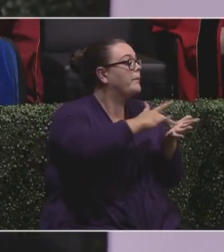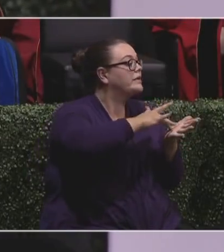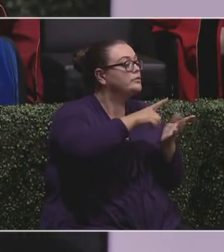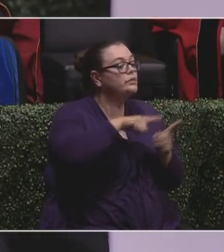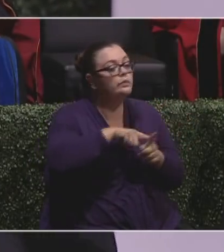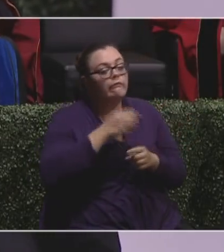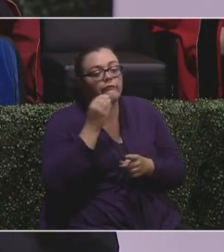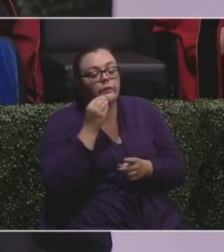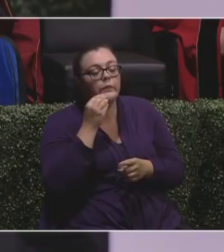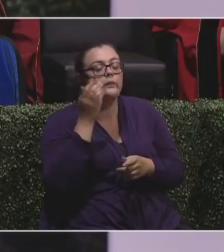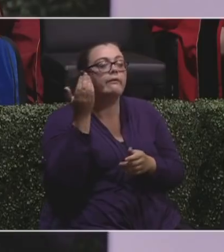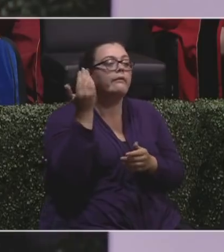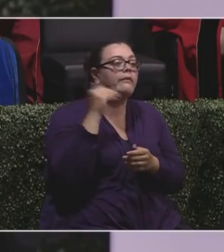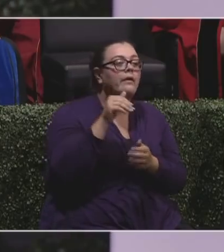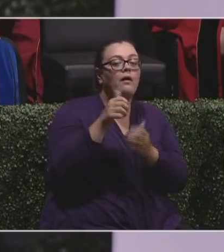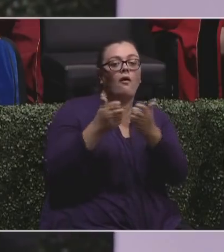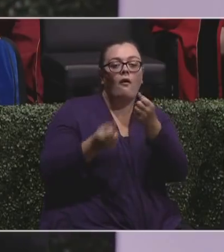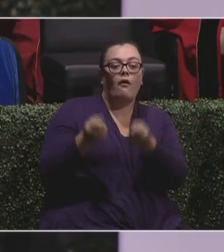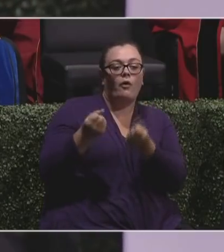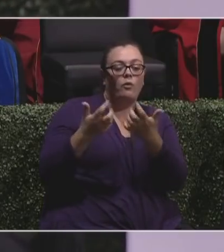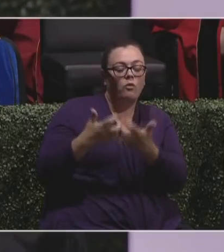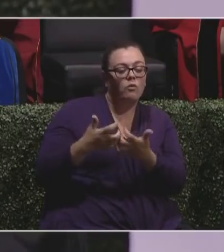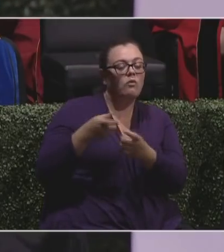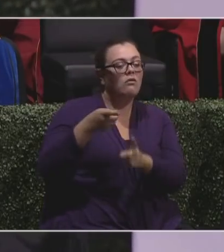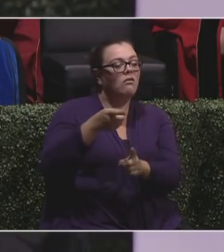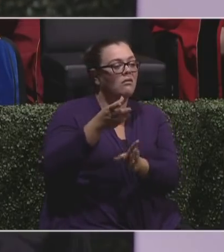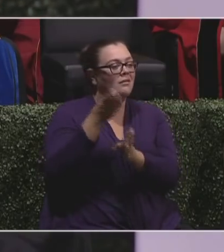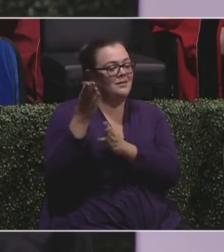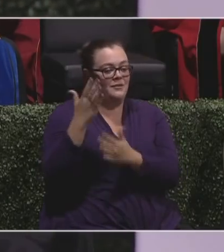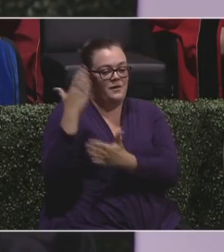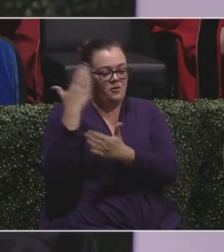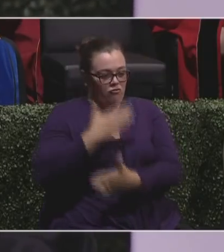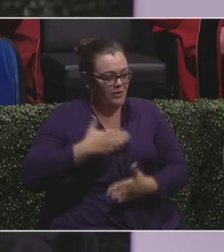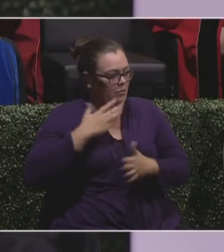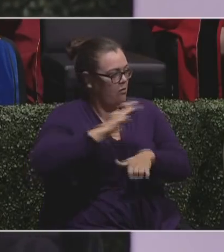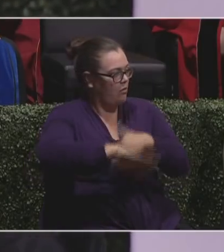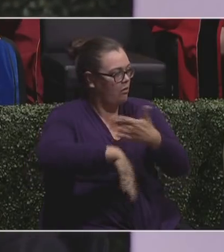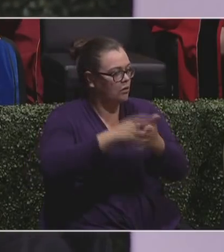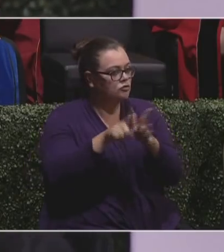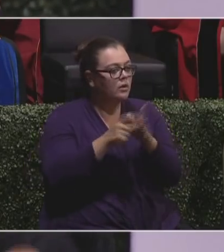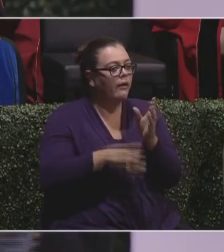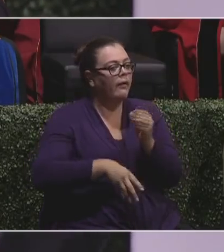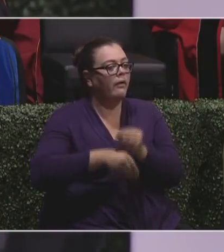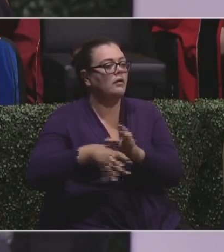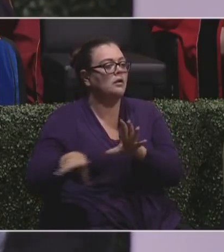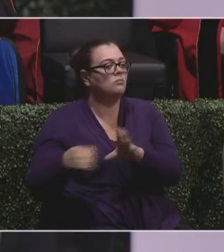PUSH FOR S.T.E.M. EDUCATION, AND THE INCLUSION OF TECHNOLOGY IN NEARLY EVERY